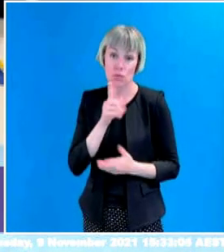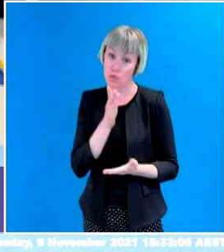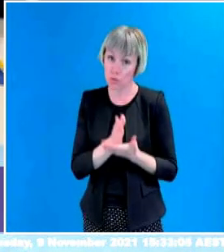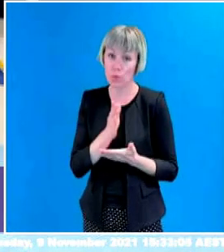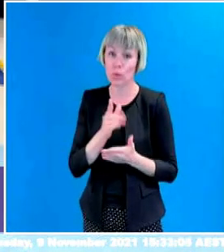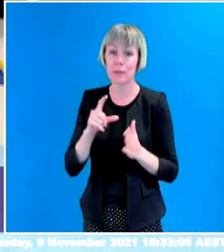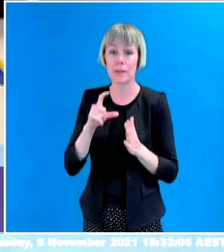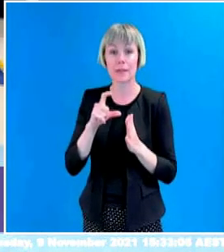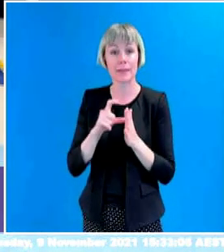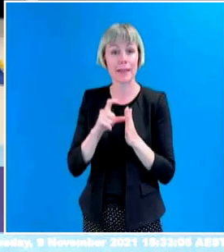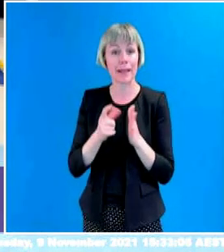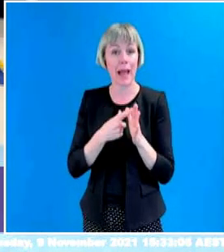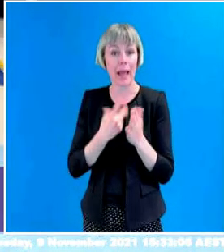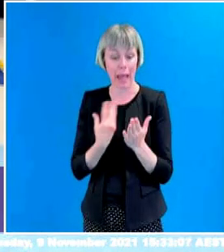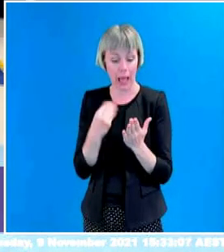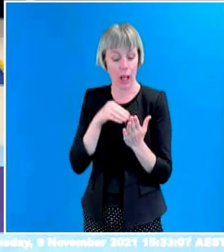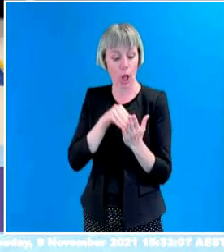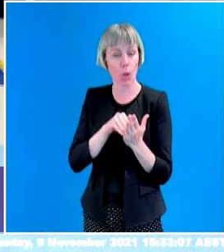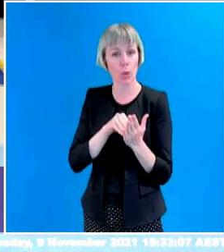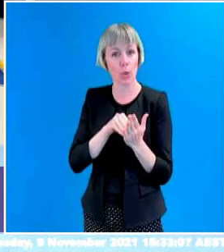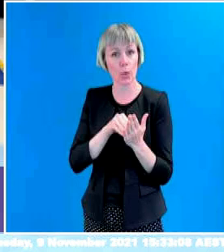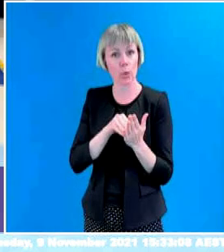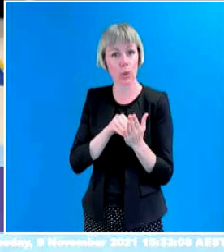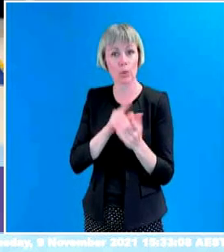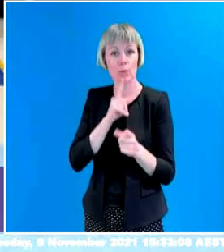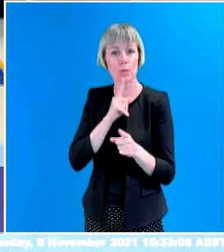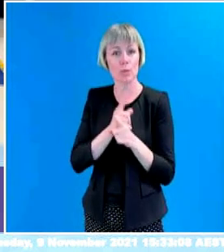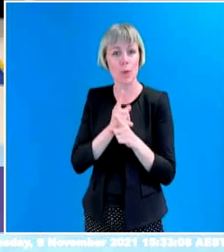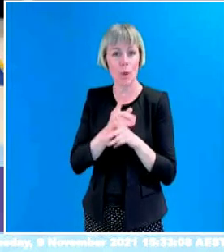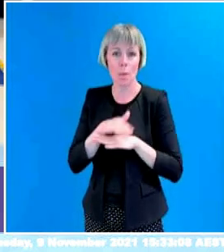consideration of both direct and indirect discrimination.